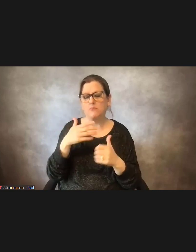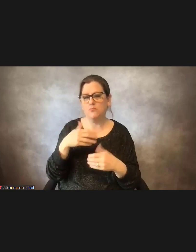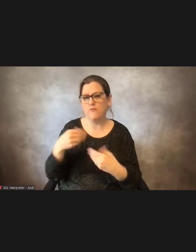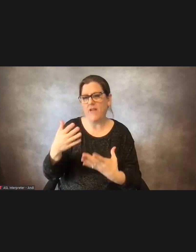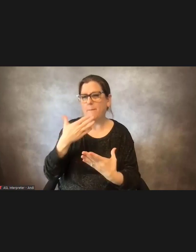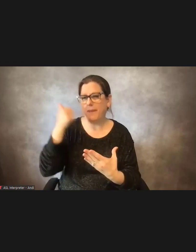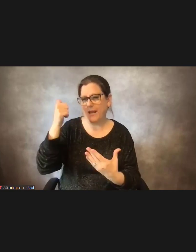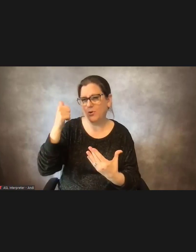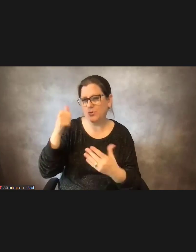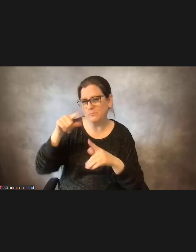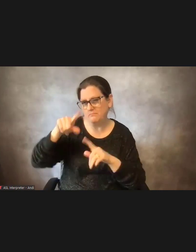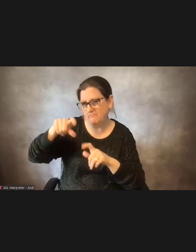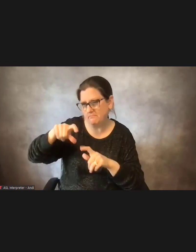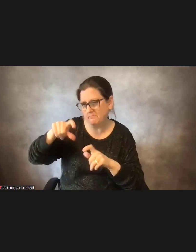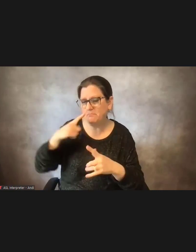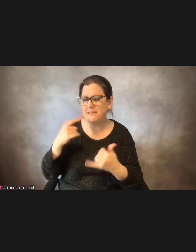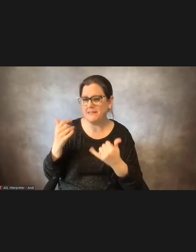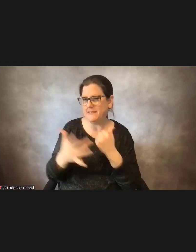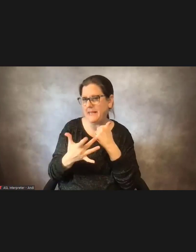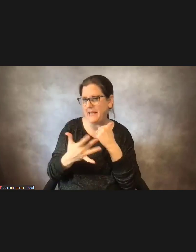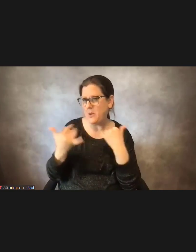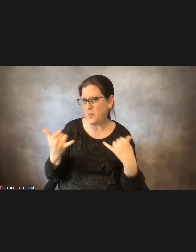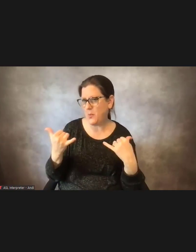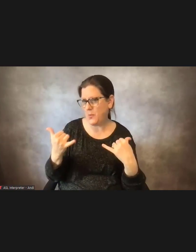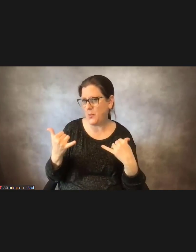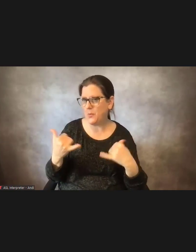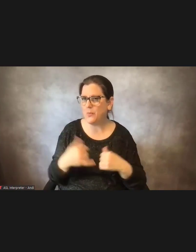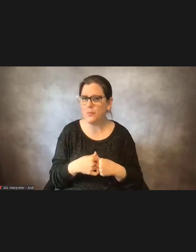our current technologies.